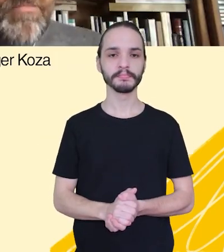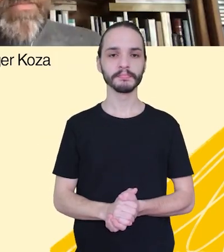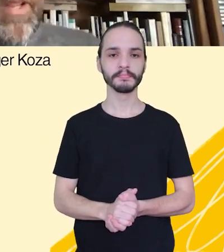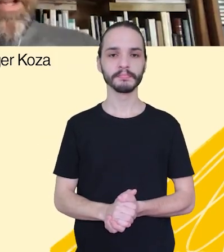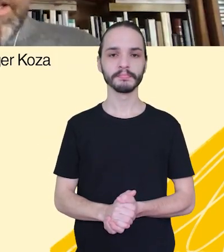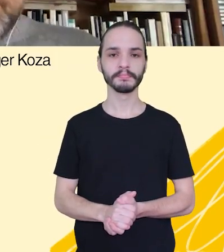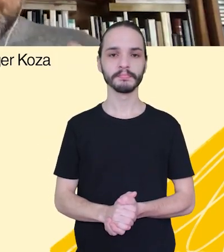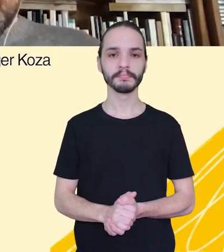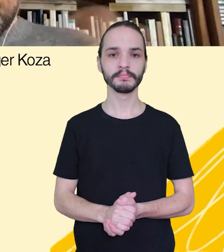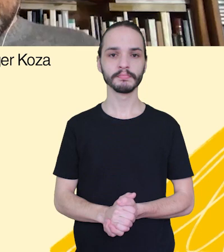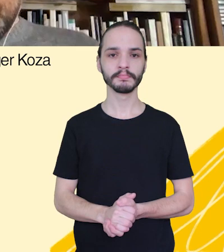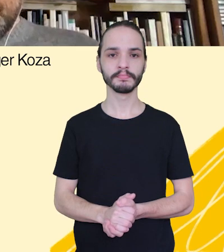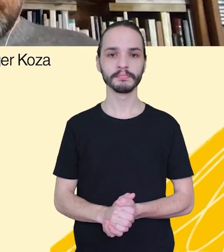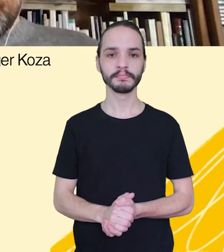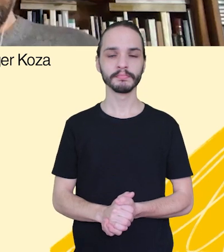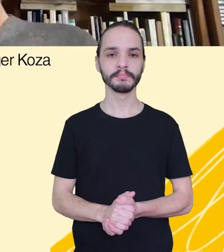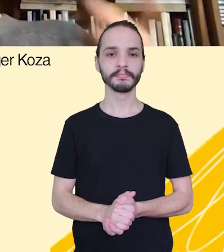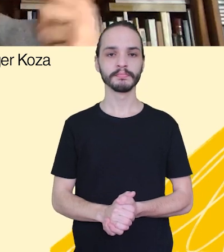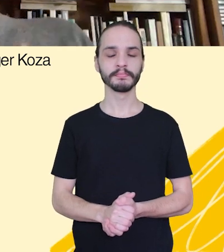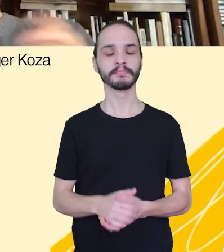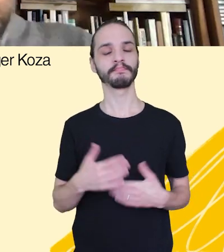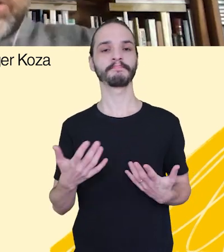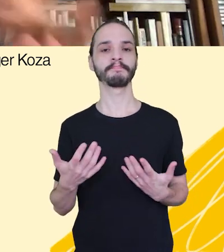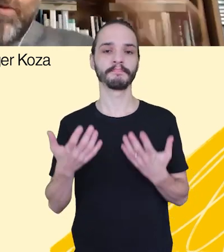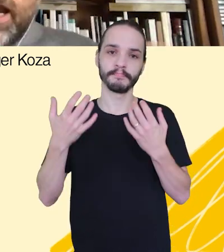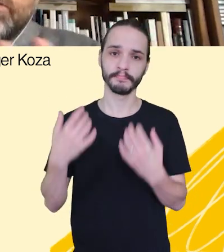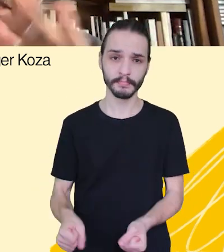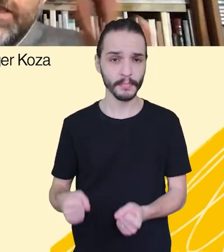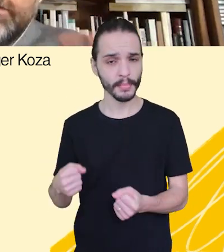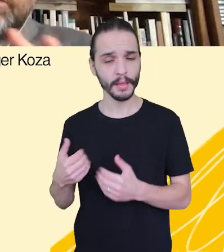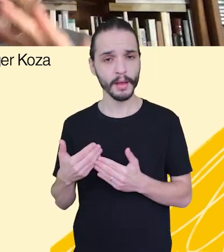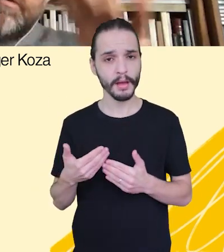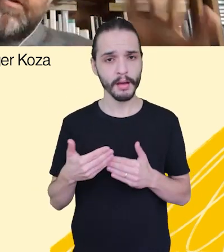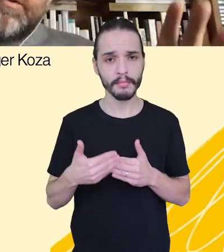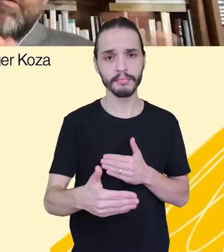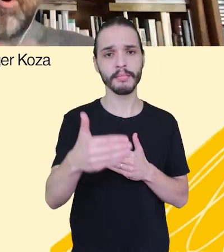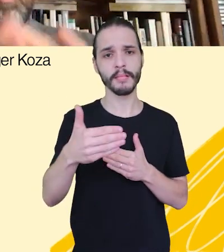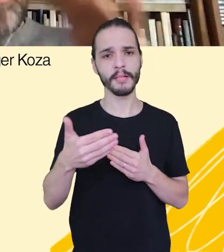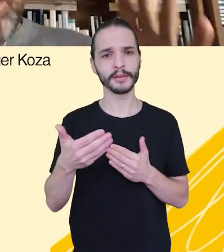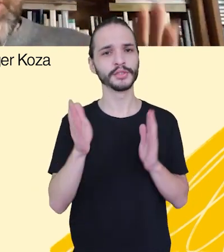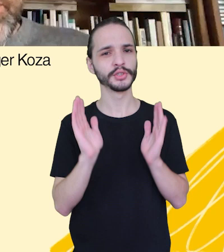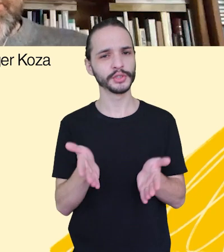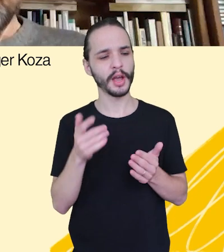Let's go... So now we have seen the whole process.